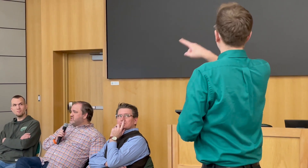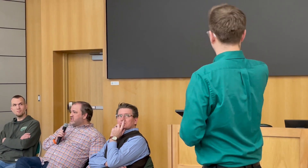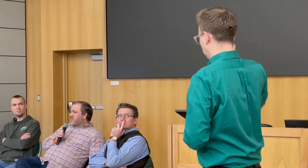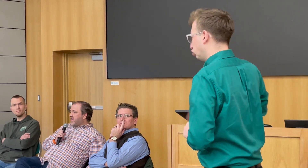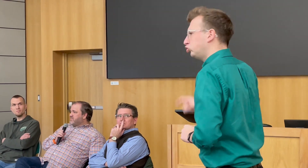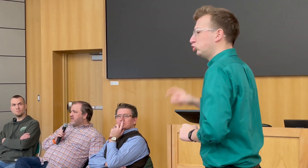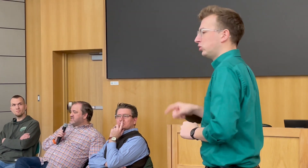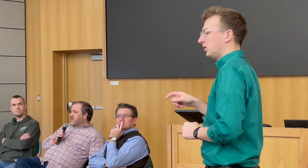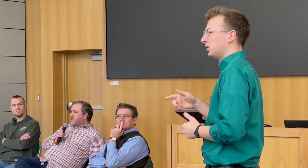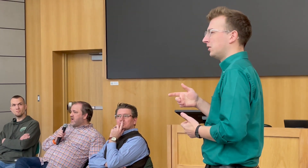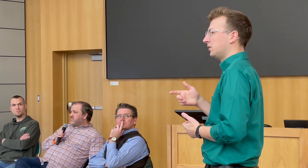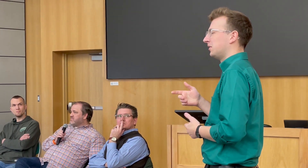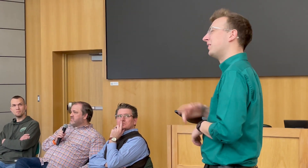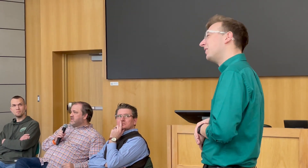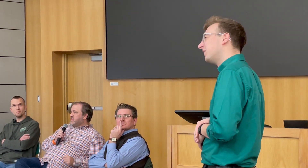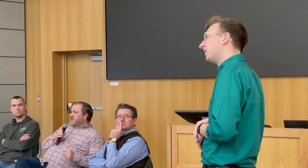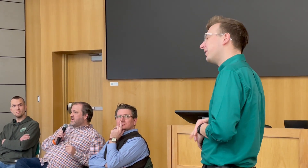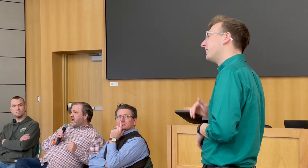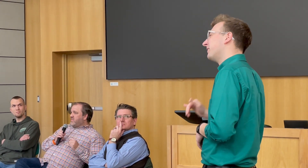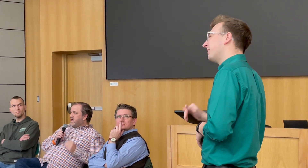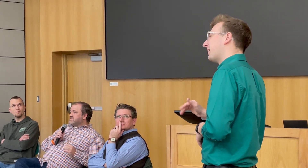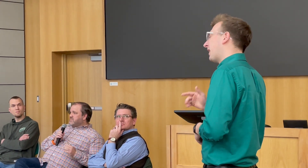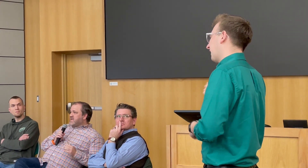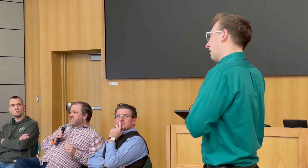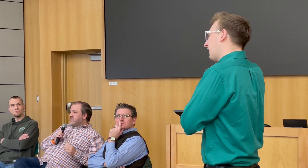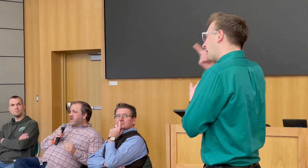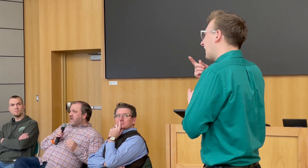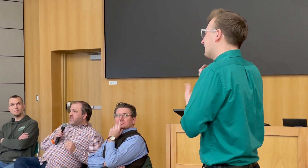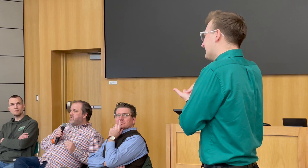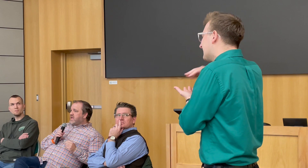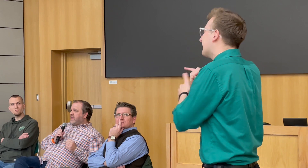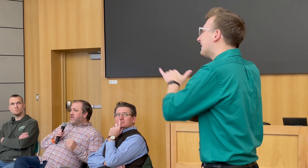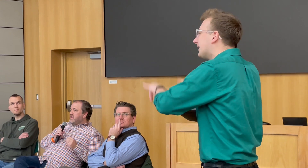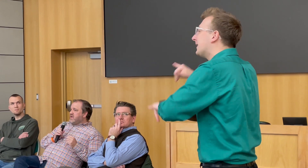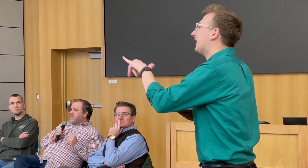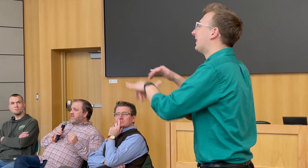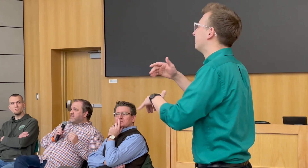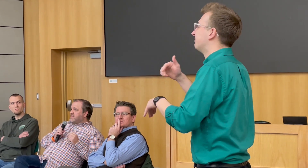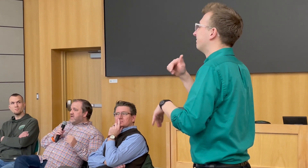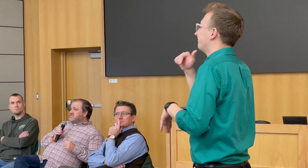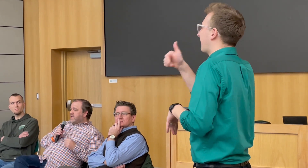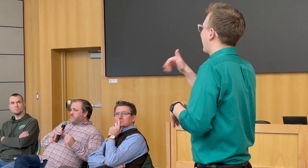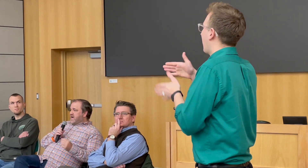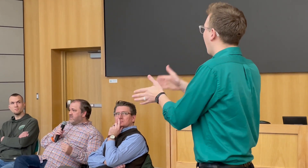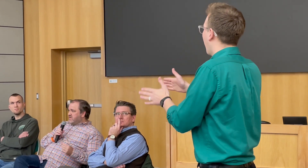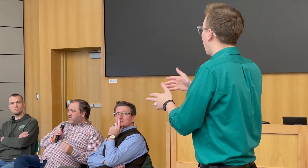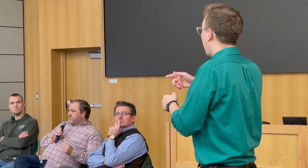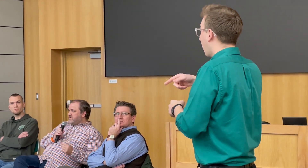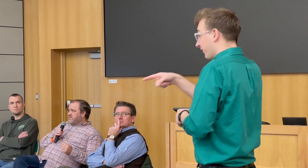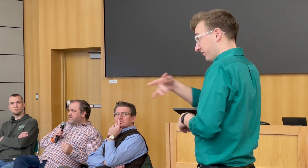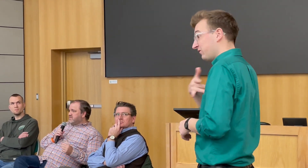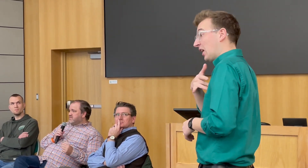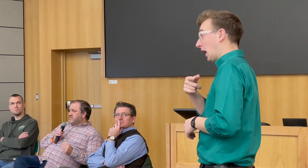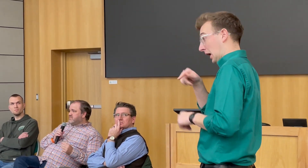share that at the same time I think it's amazing in anybody that thinks they can benefit from it